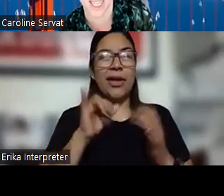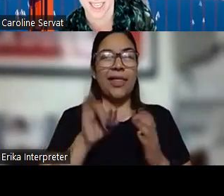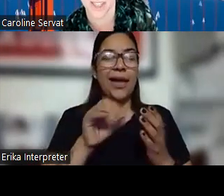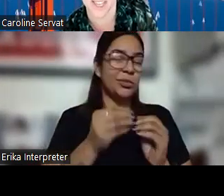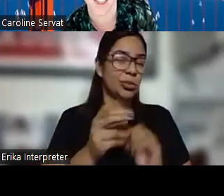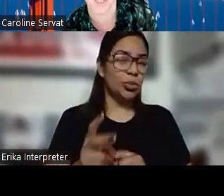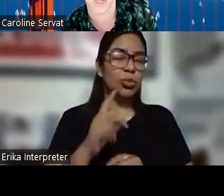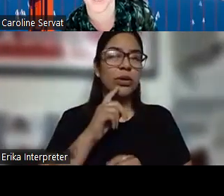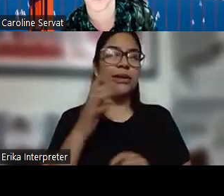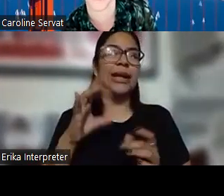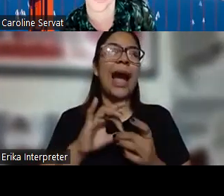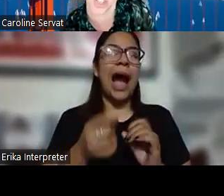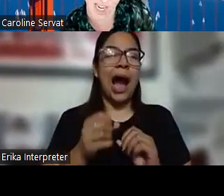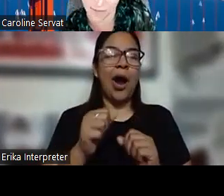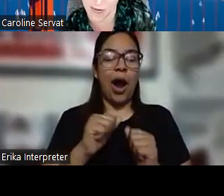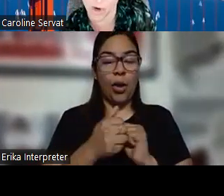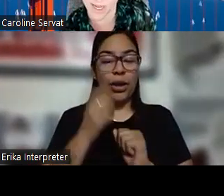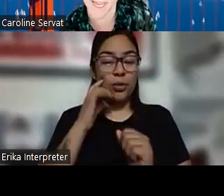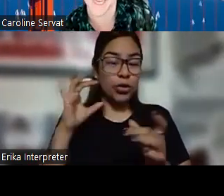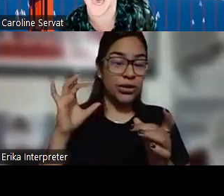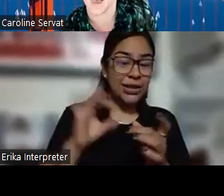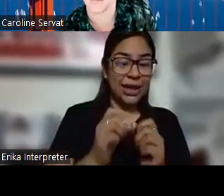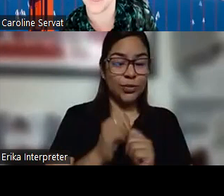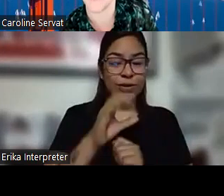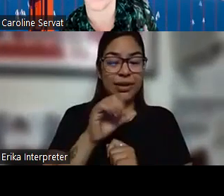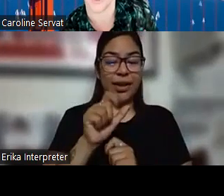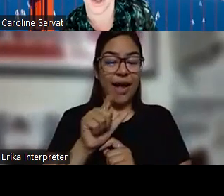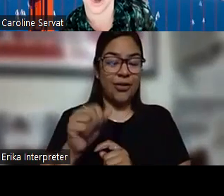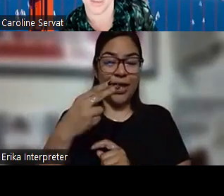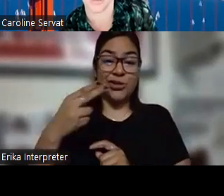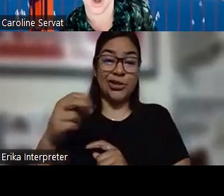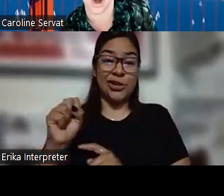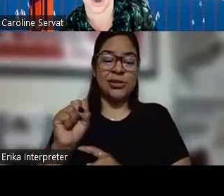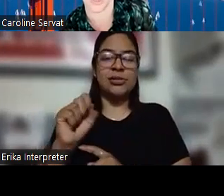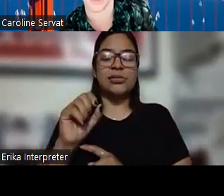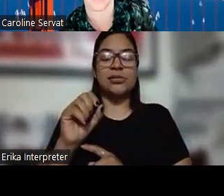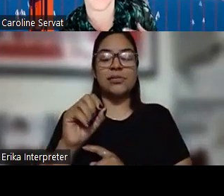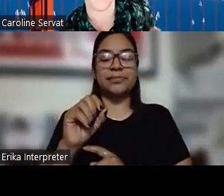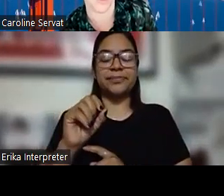into the Cal HHS data exchange framework um for broader interop operability and if for those that